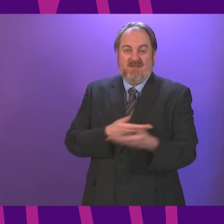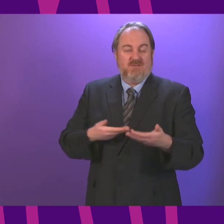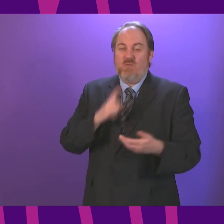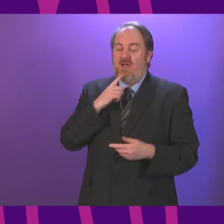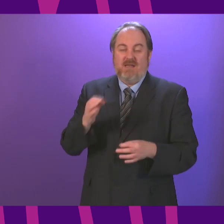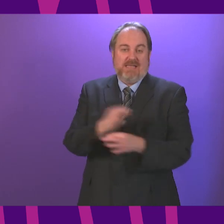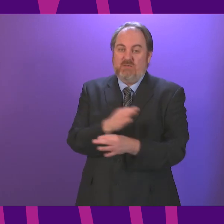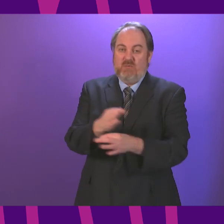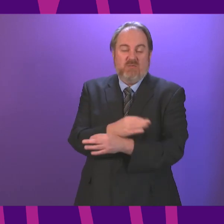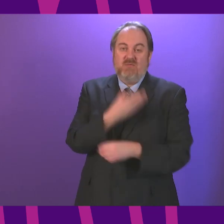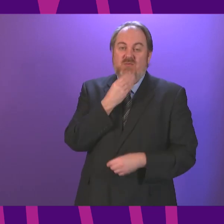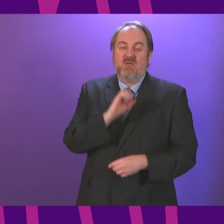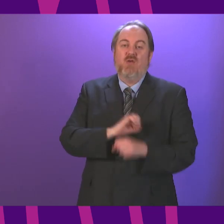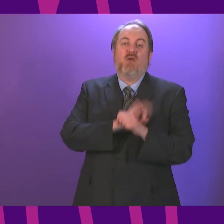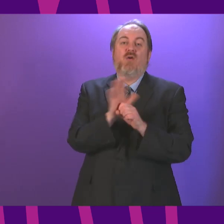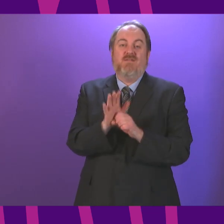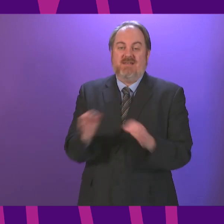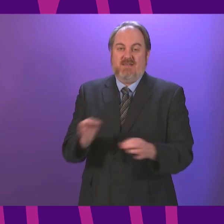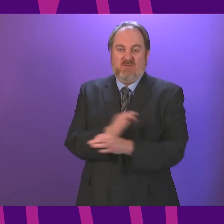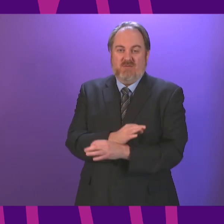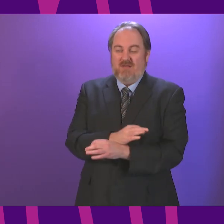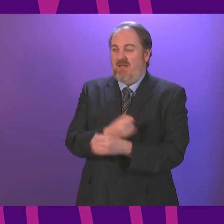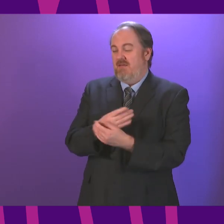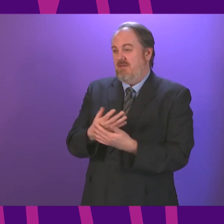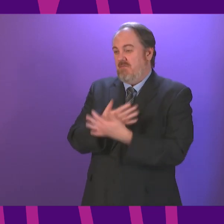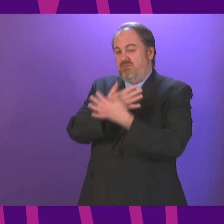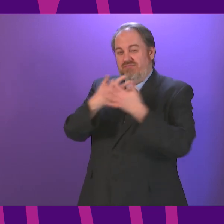There are 704 Scottish schools that have not been inspected in more than a decade.